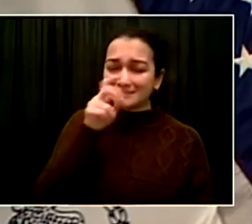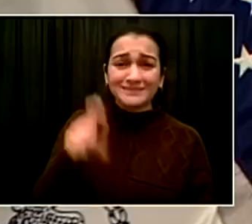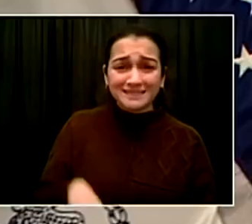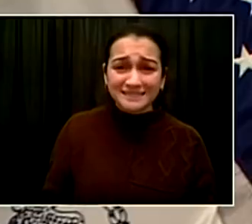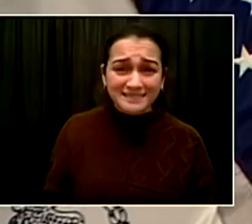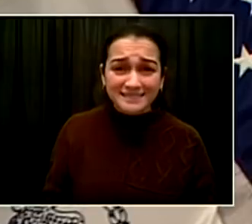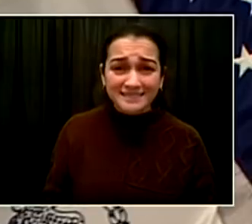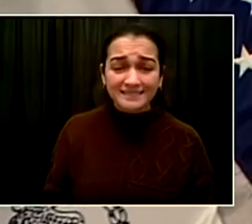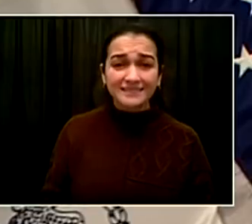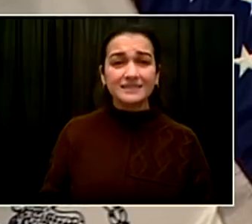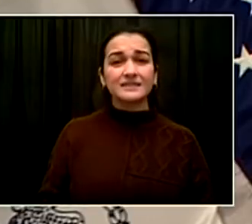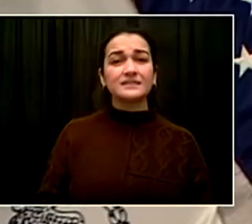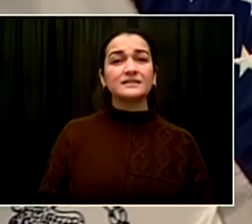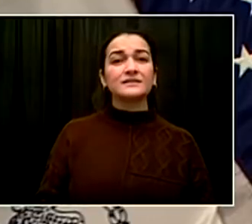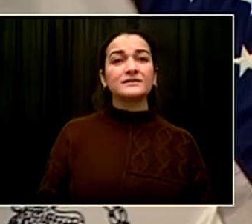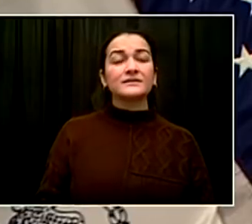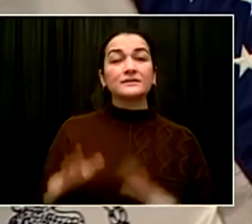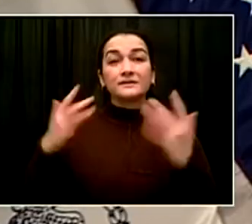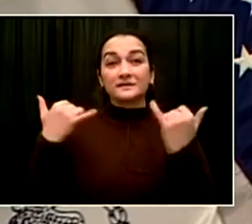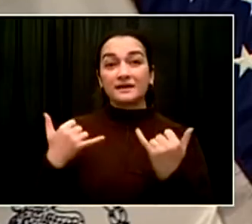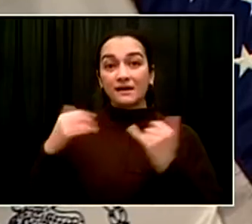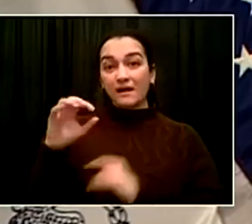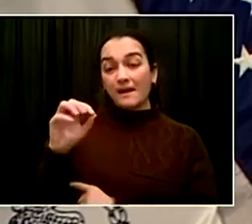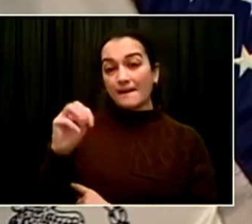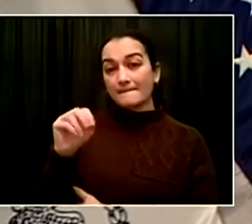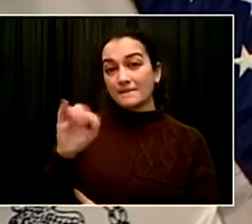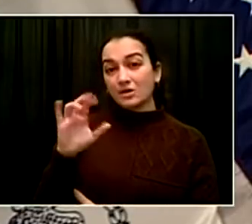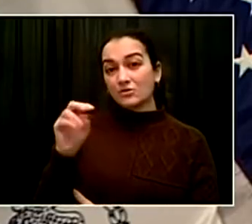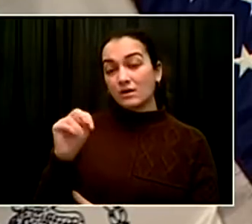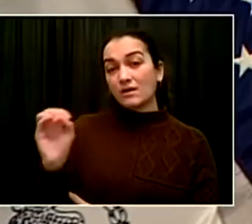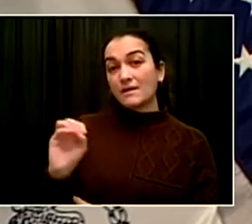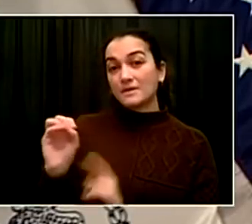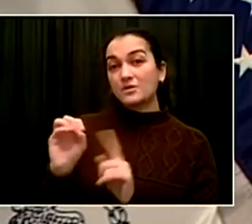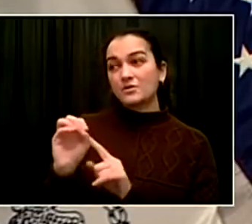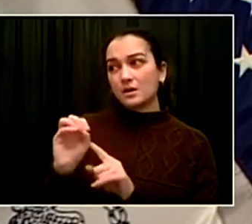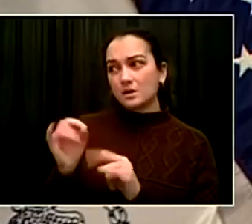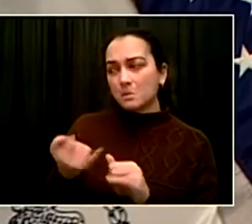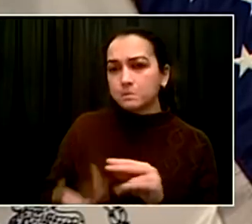UNFORTUNATELY THAT PREDICTION HAS COME TRUE EVEN MORE THAN